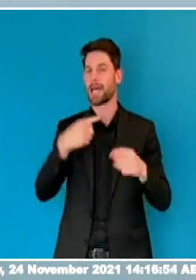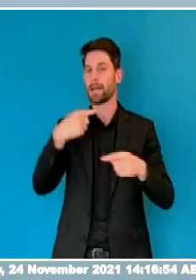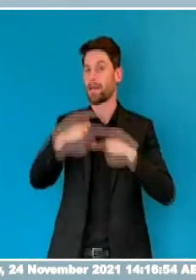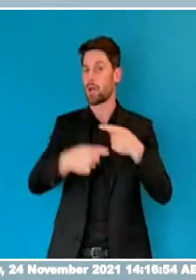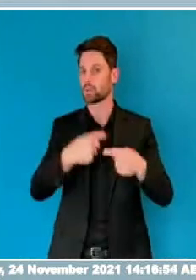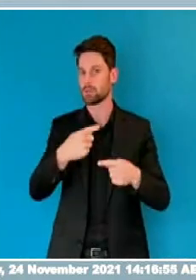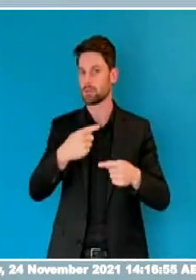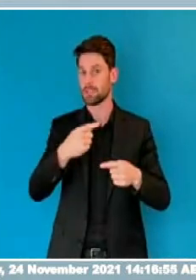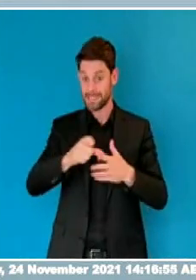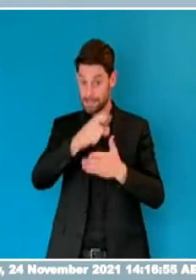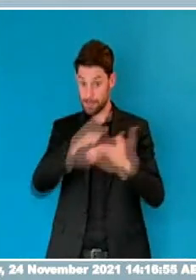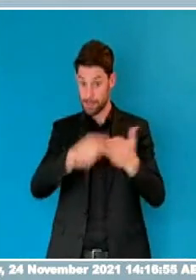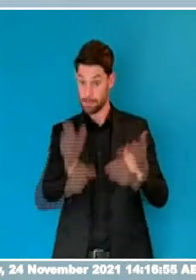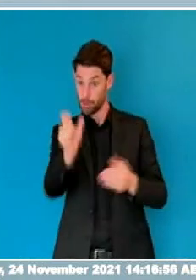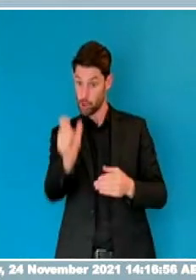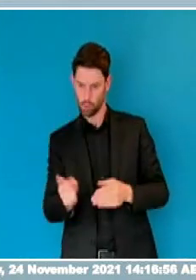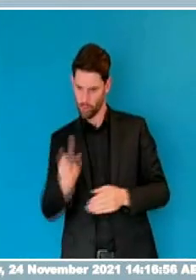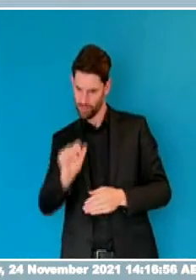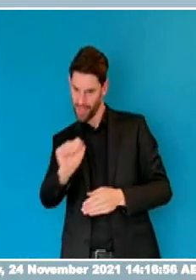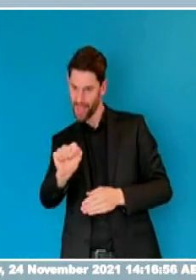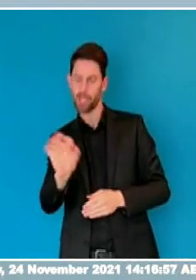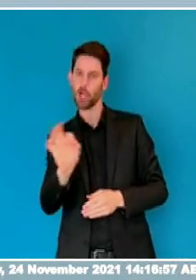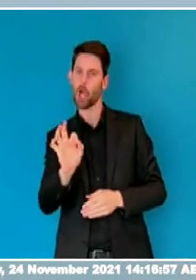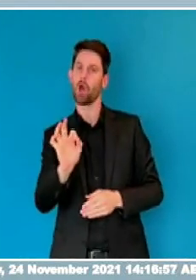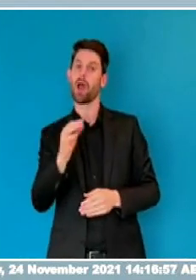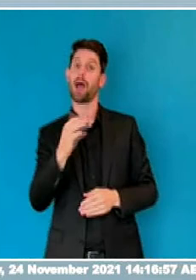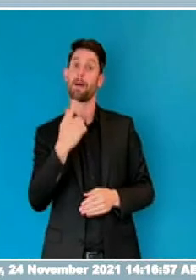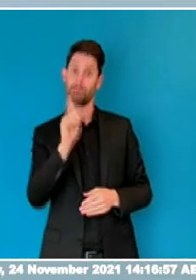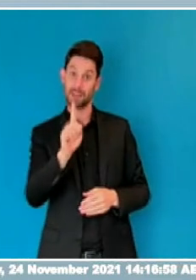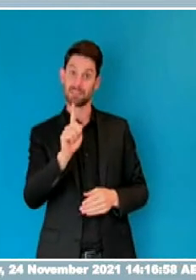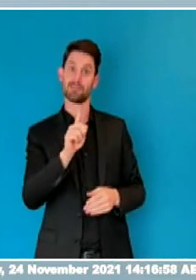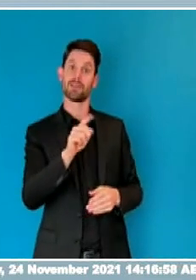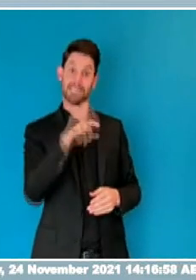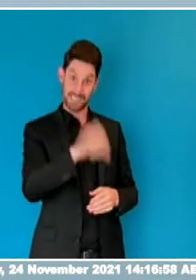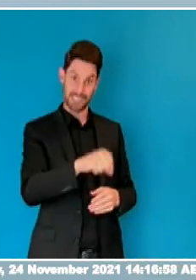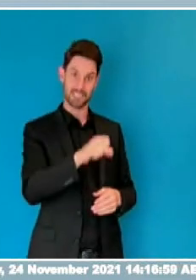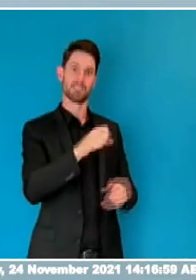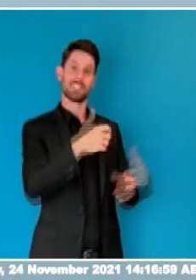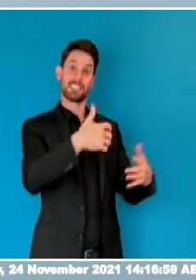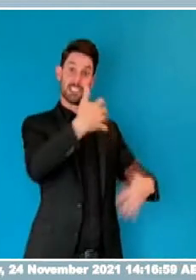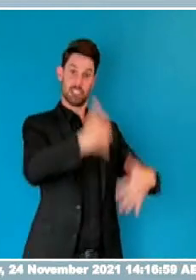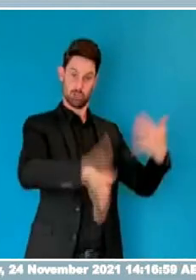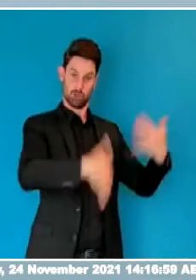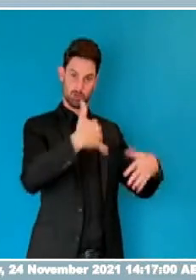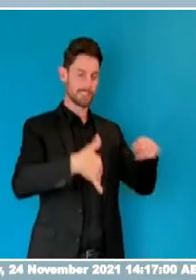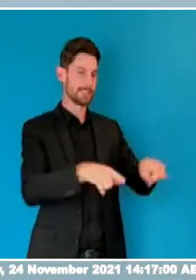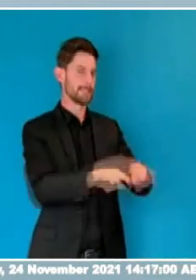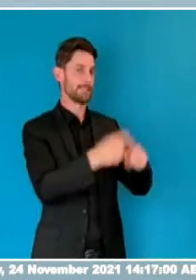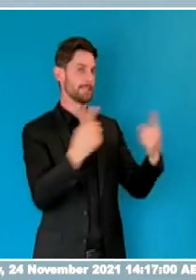And we are not seeing a theme of people with a disability being injured to an extent that,